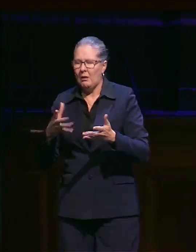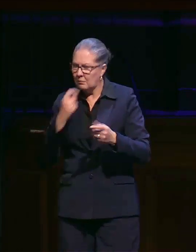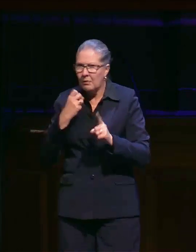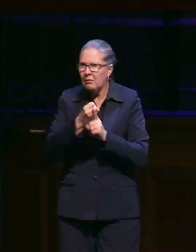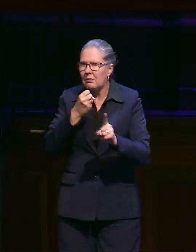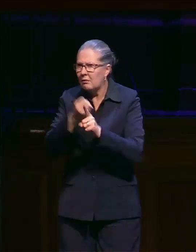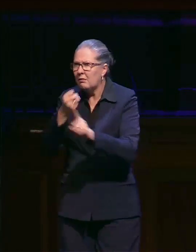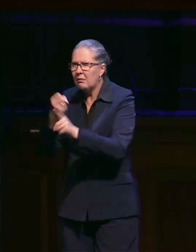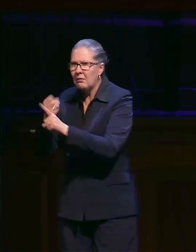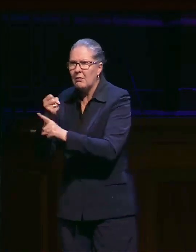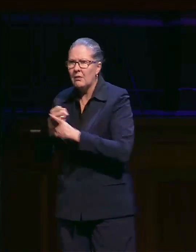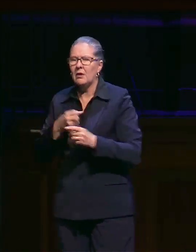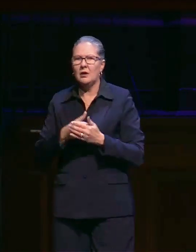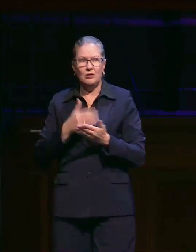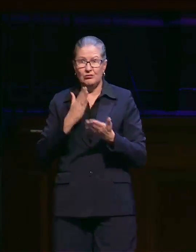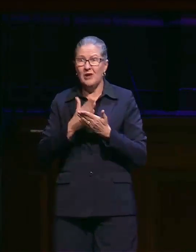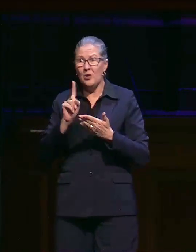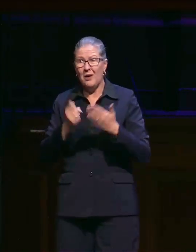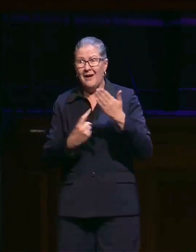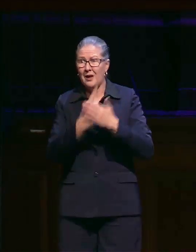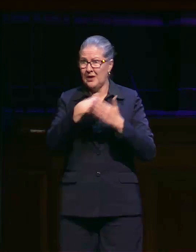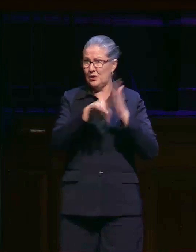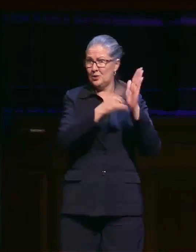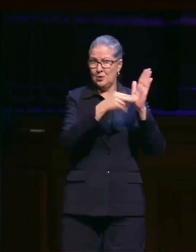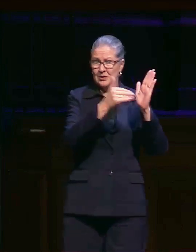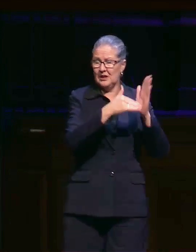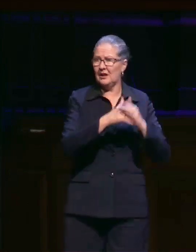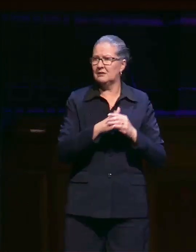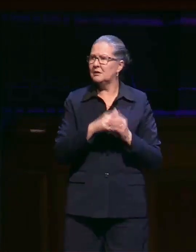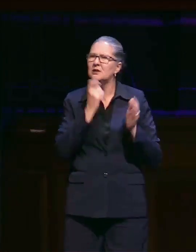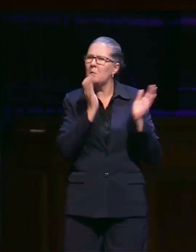was the experience in New Zealand as a small country we are often at the